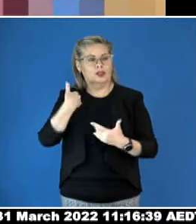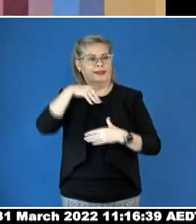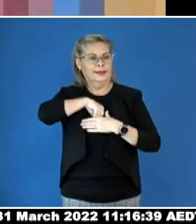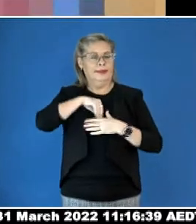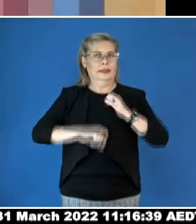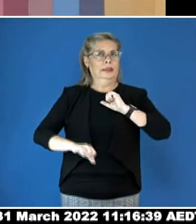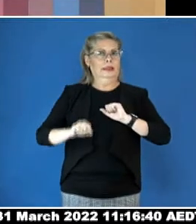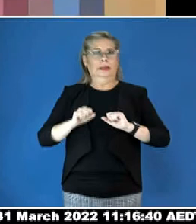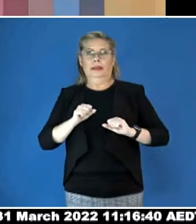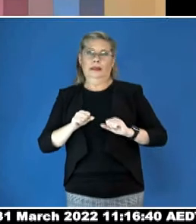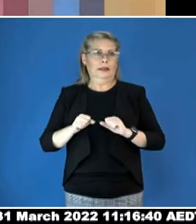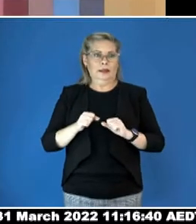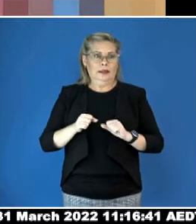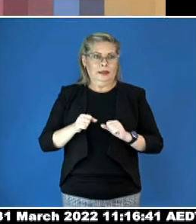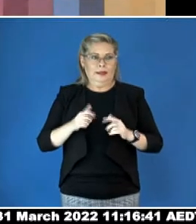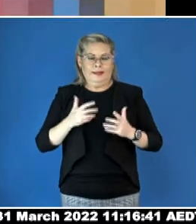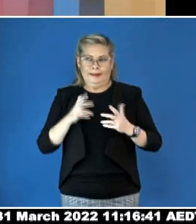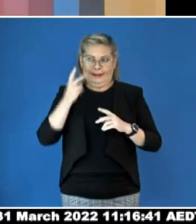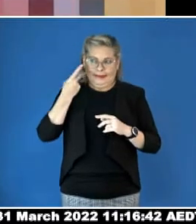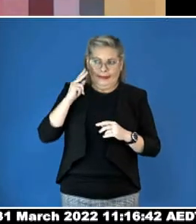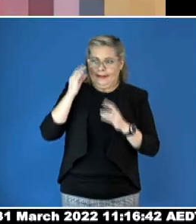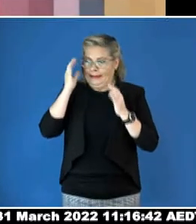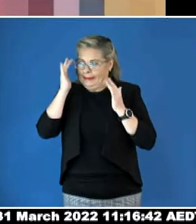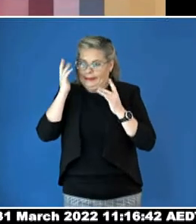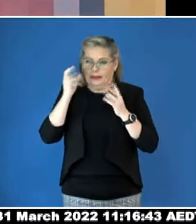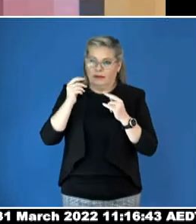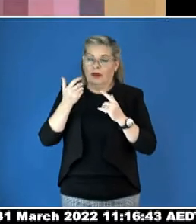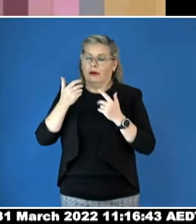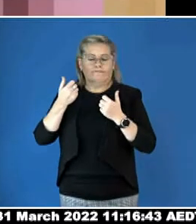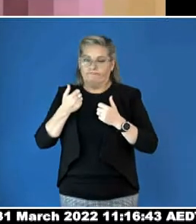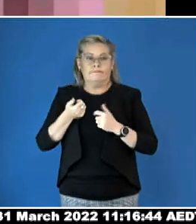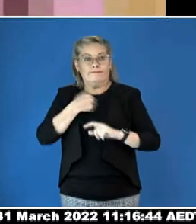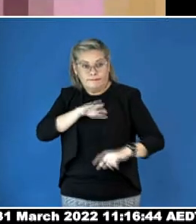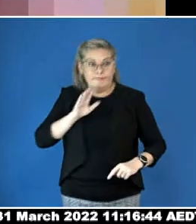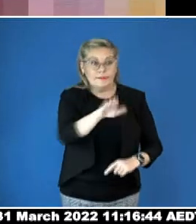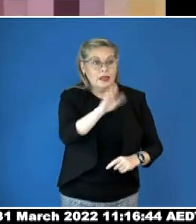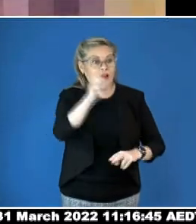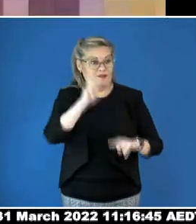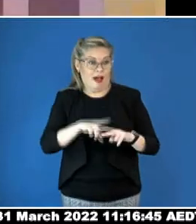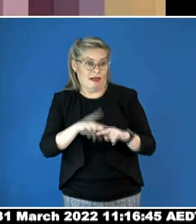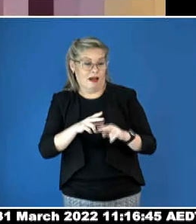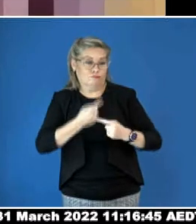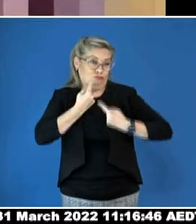and she told her father. She'd obviously been stressing about it. And he rang me straightaway.